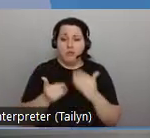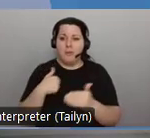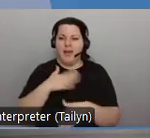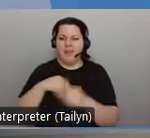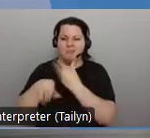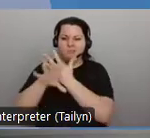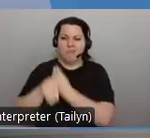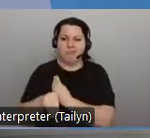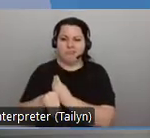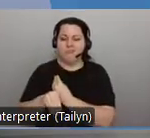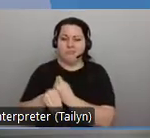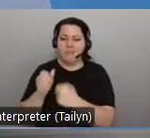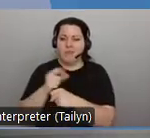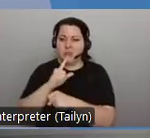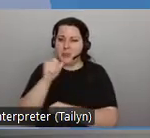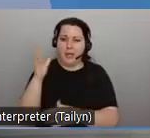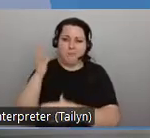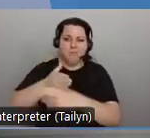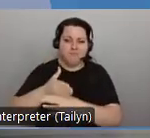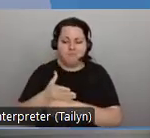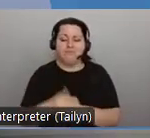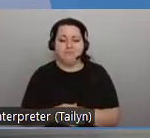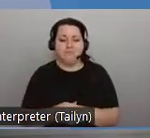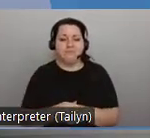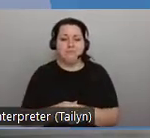for you. Once we get rolling I will turn off my video